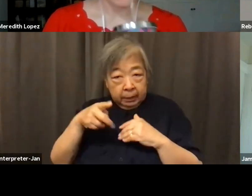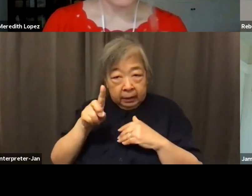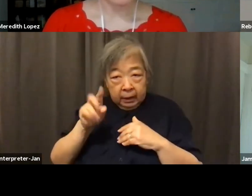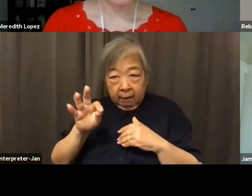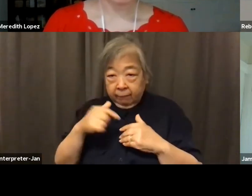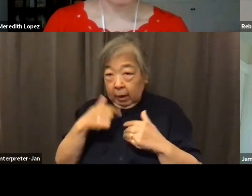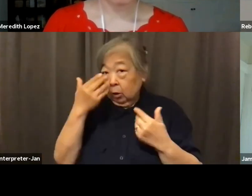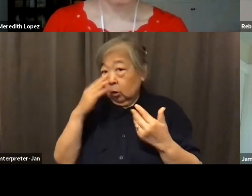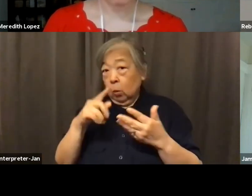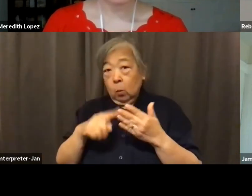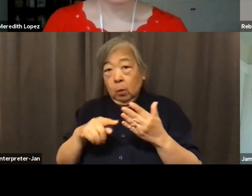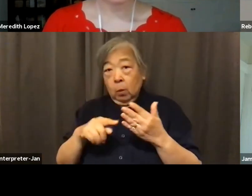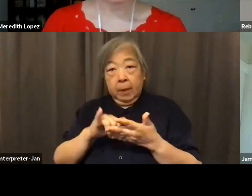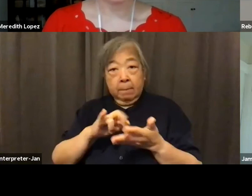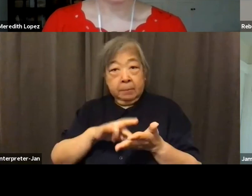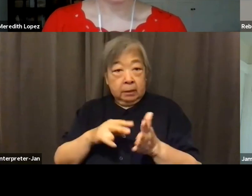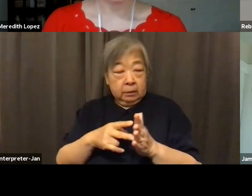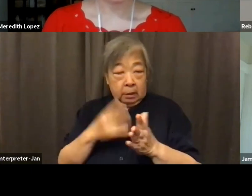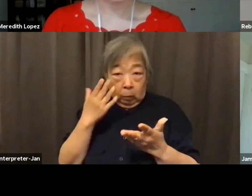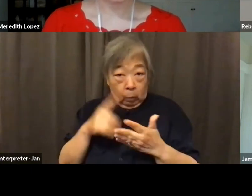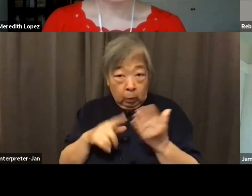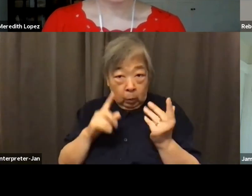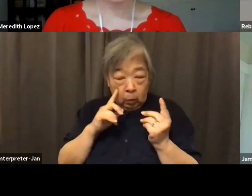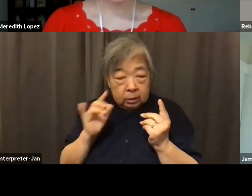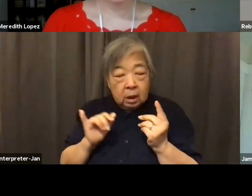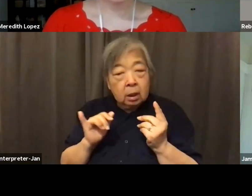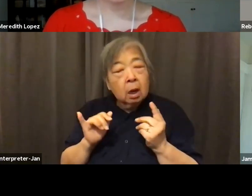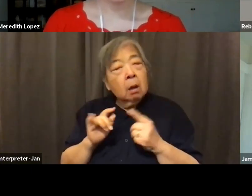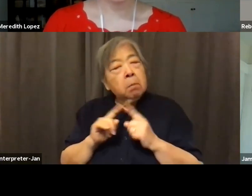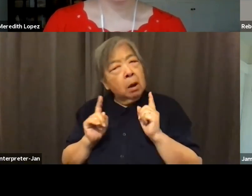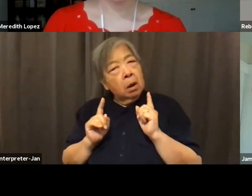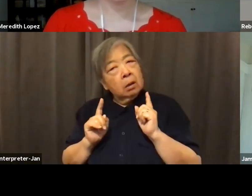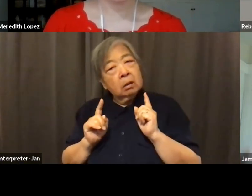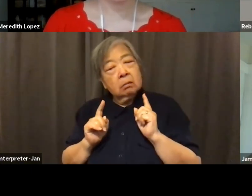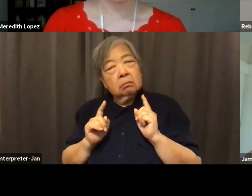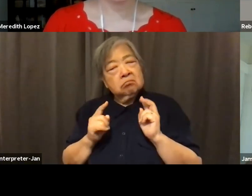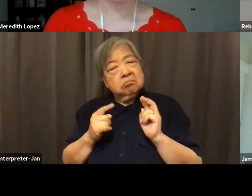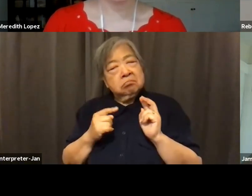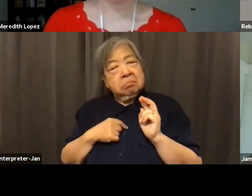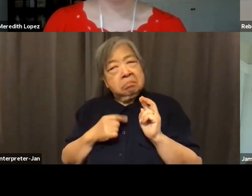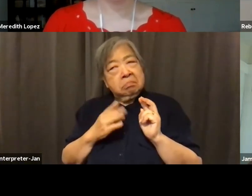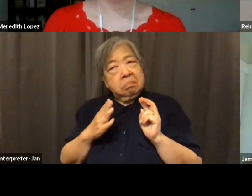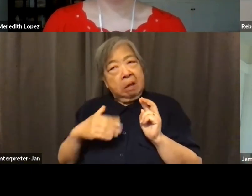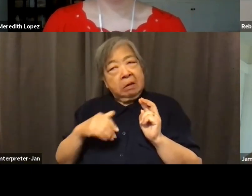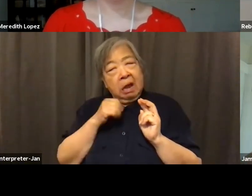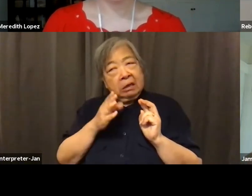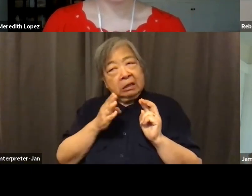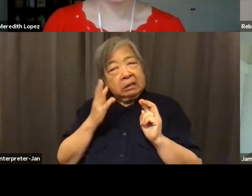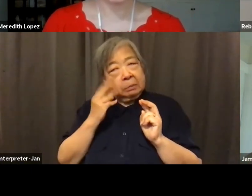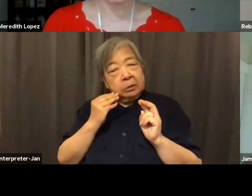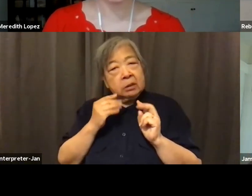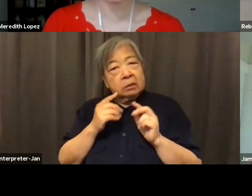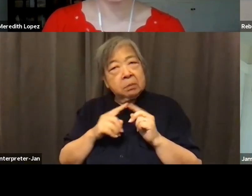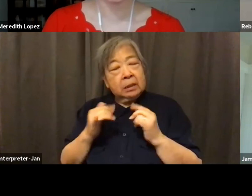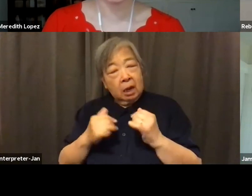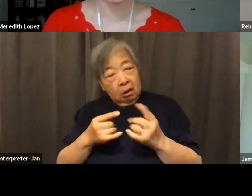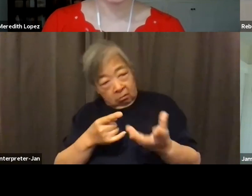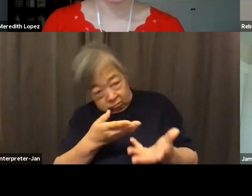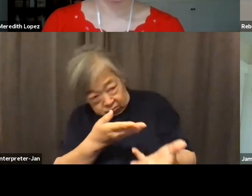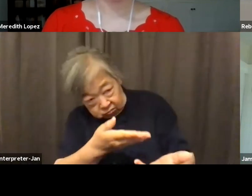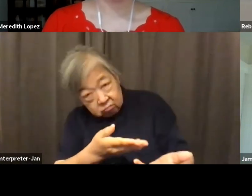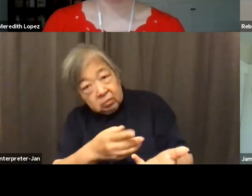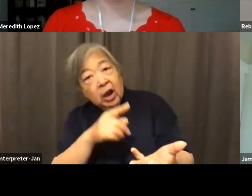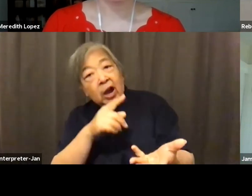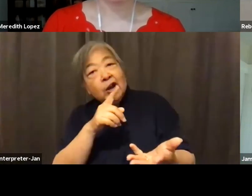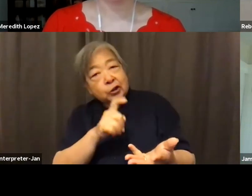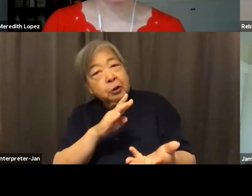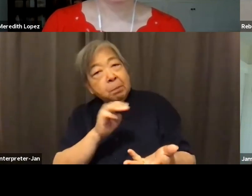at this point, consider yourself empowered to do that.